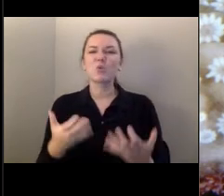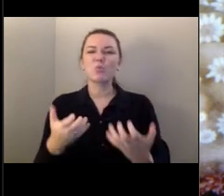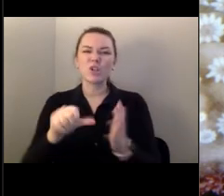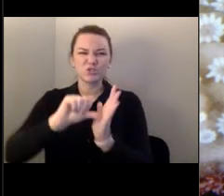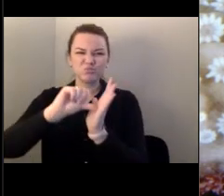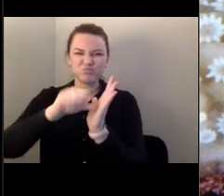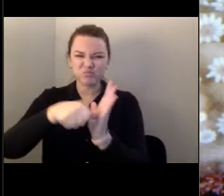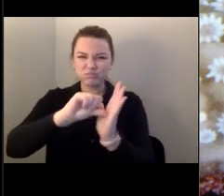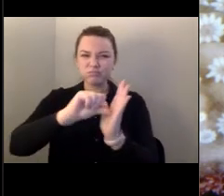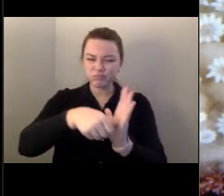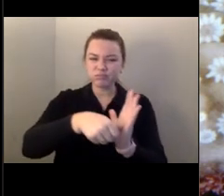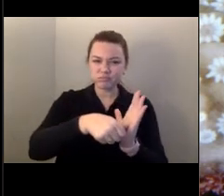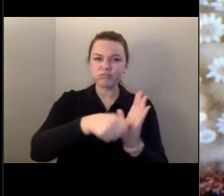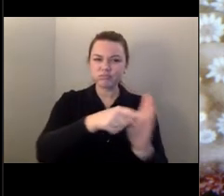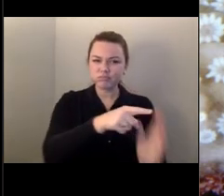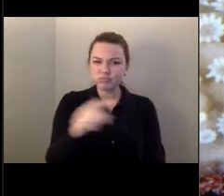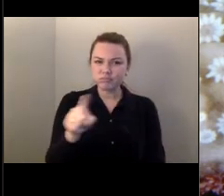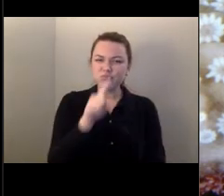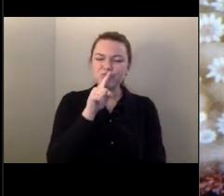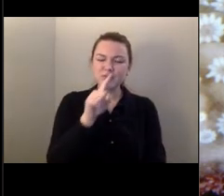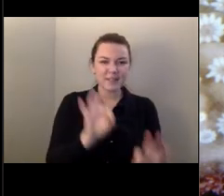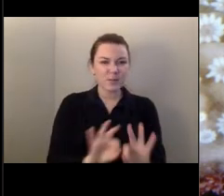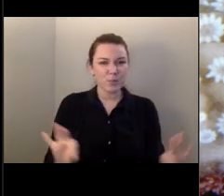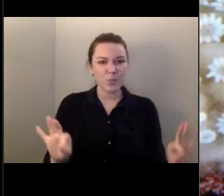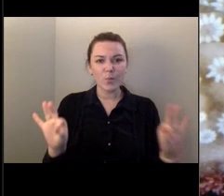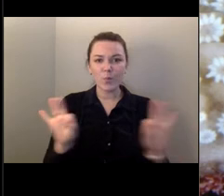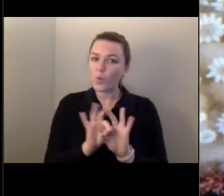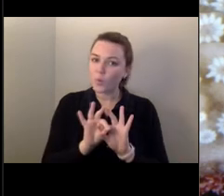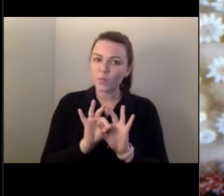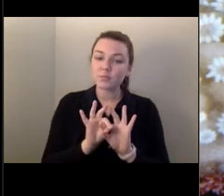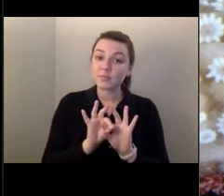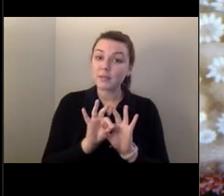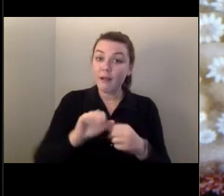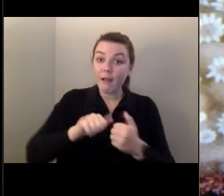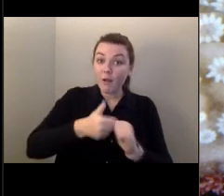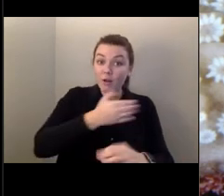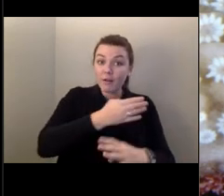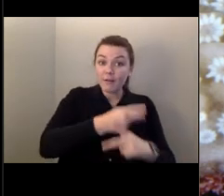that that's a really important way to give back. And I want to know how you all